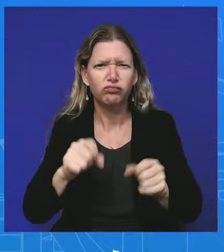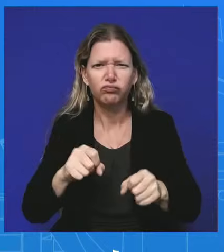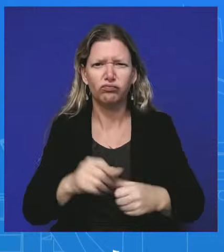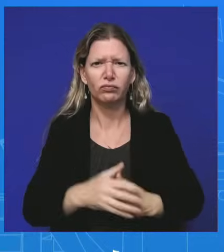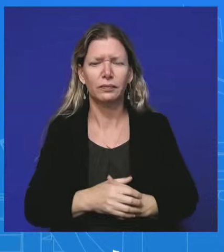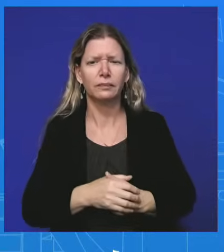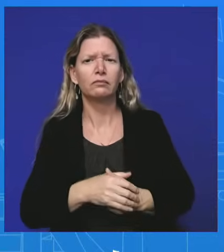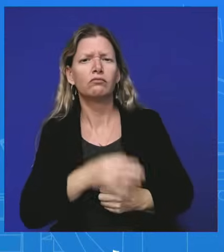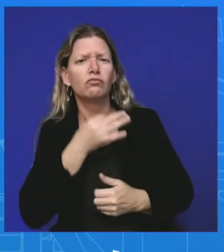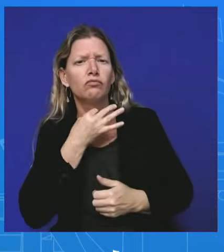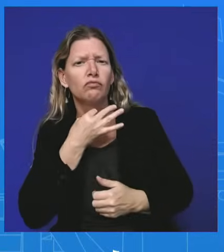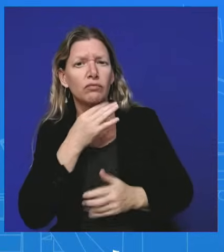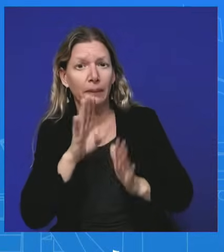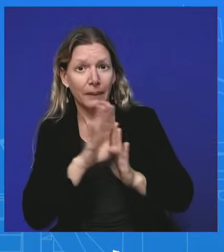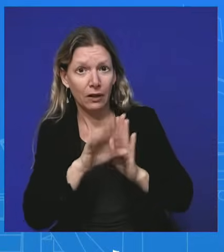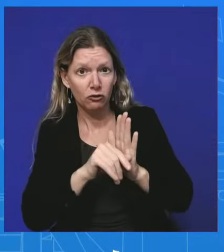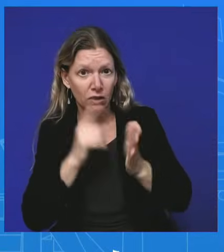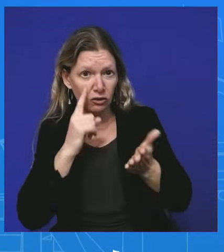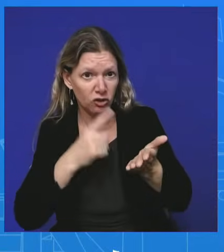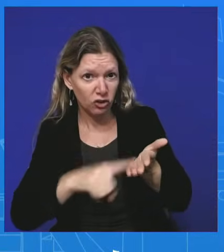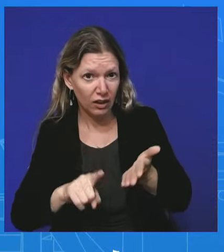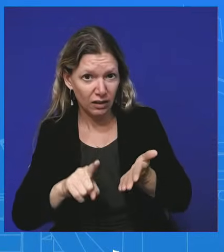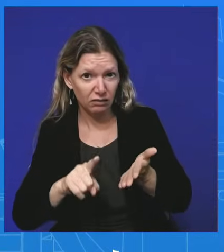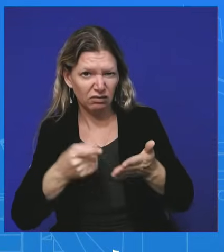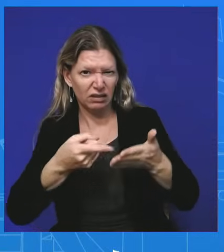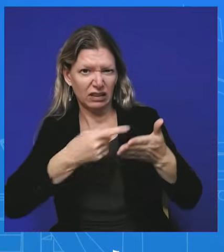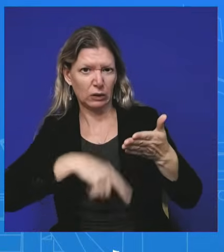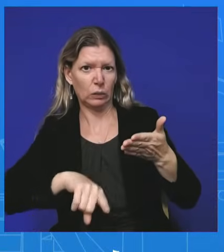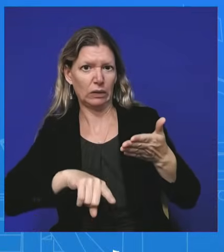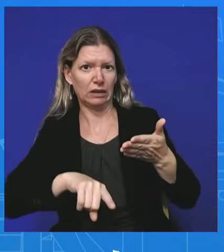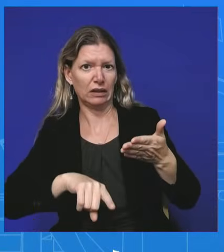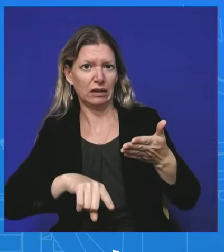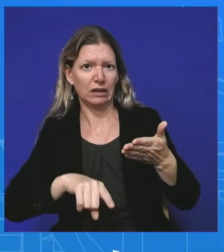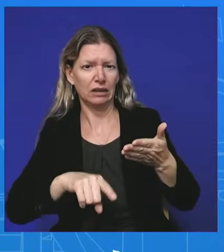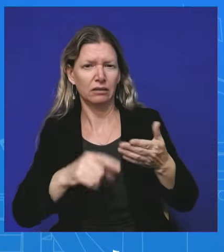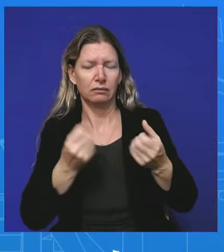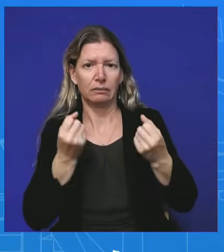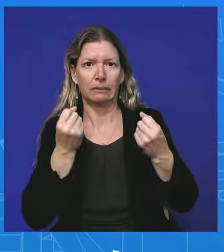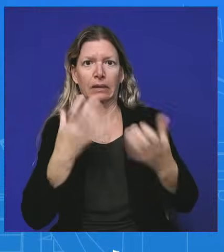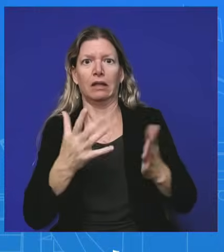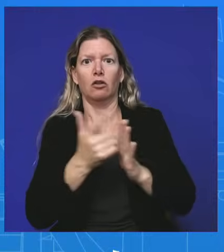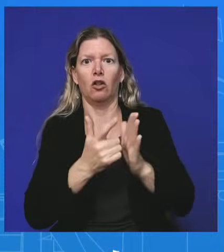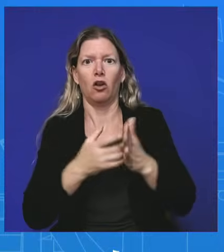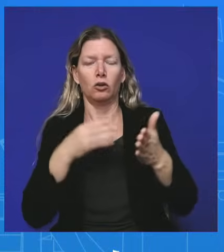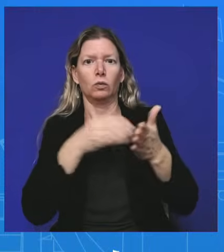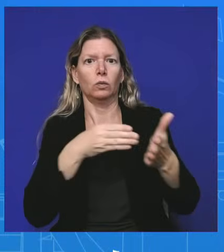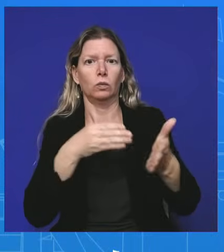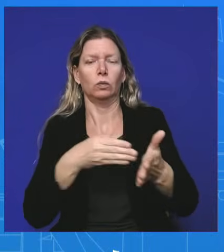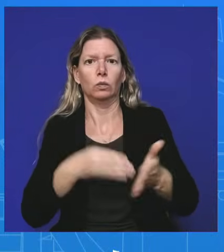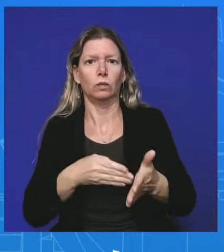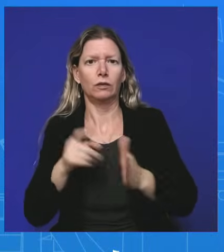There's a number of lawsuits from state attorney generals against them, the Second Amendment --